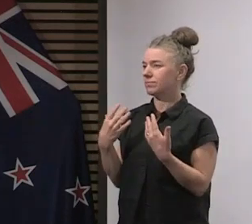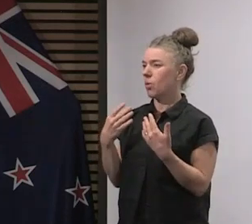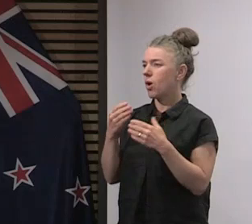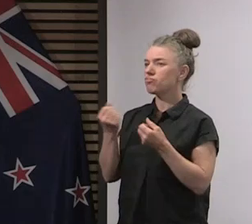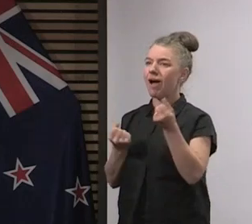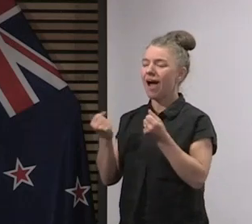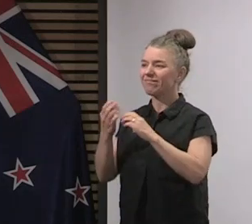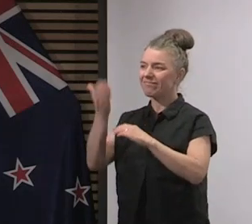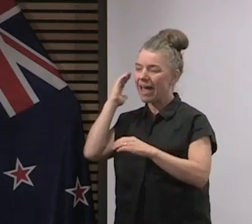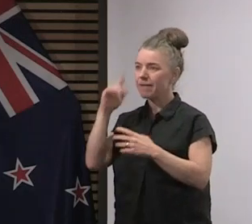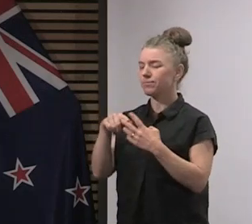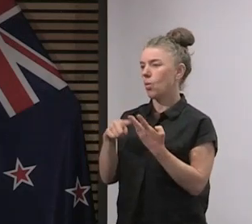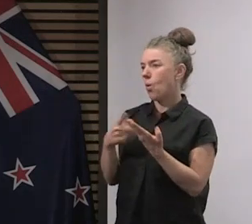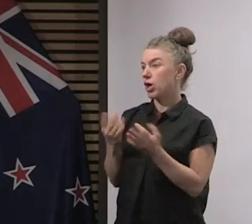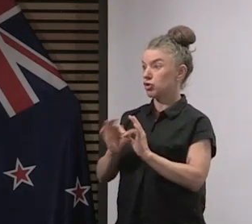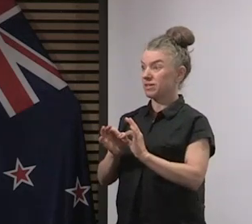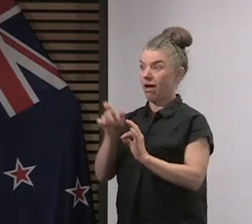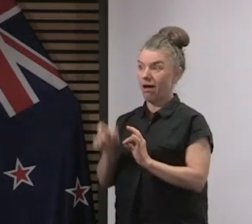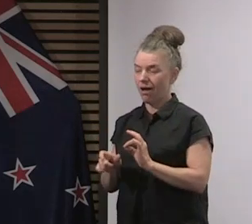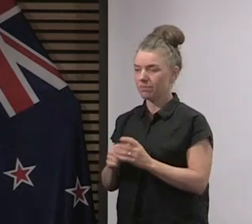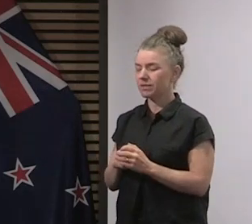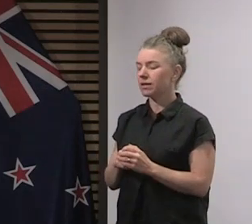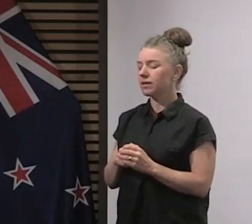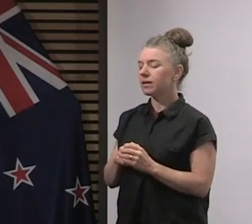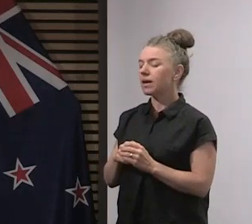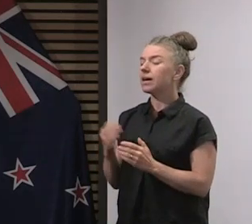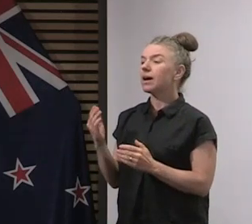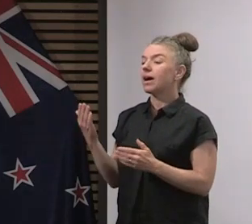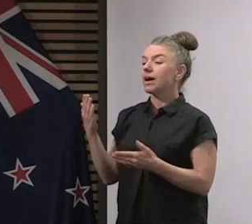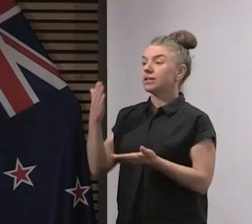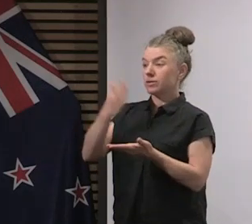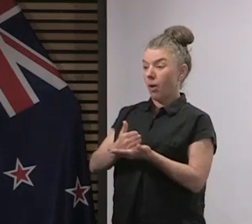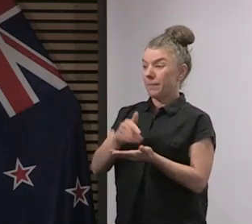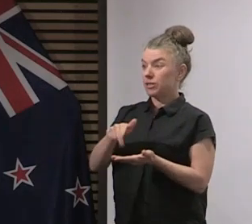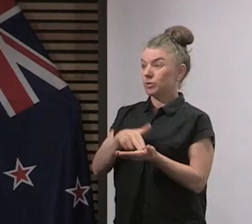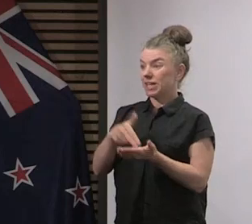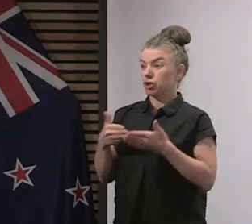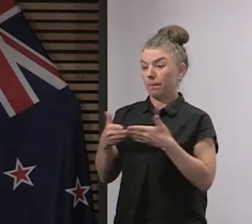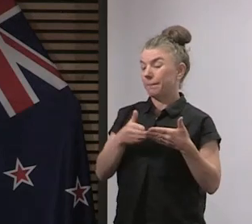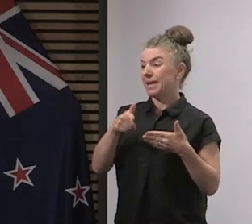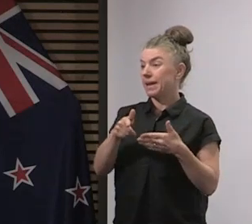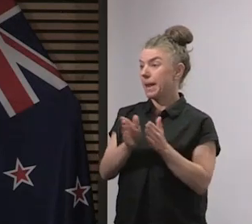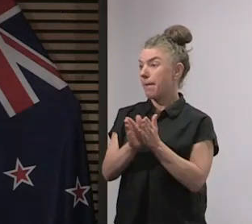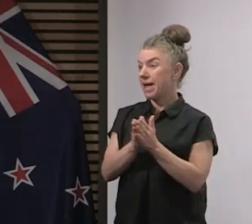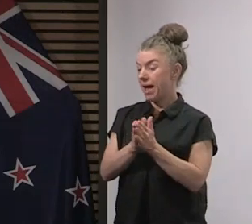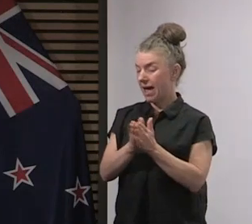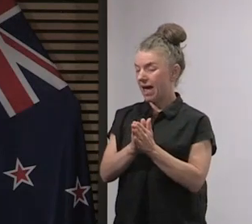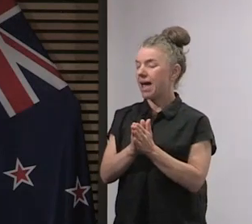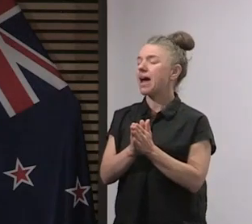guide and one was a translator, who were - who